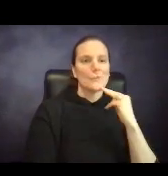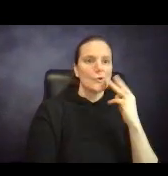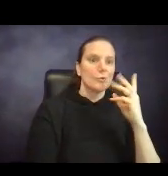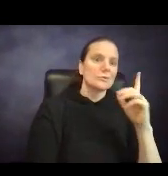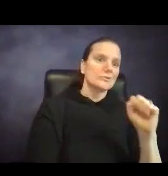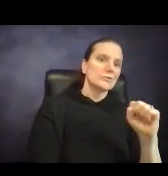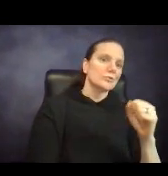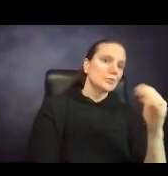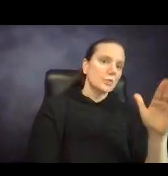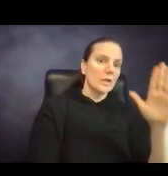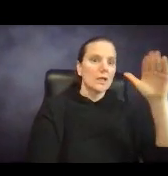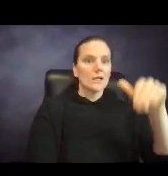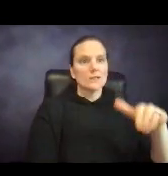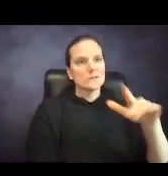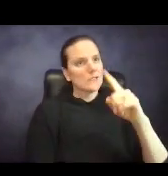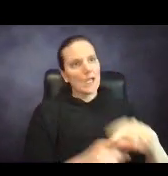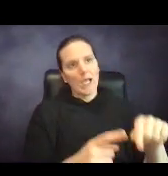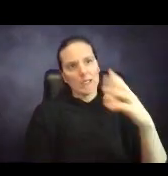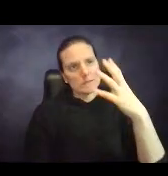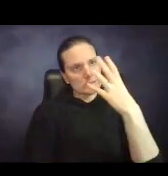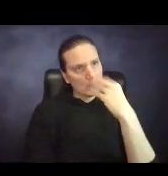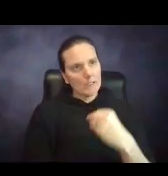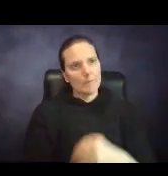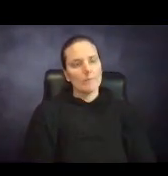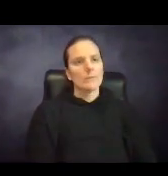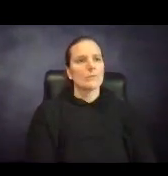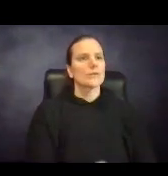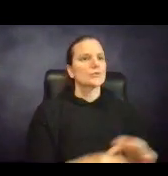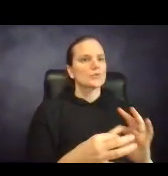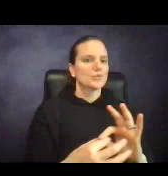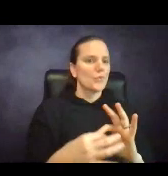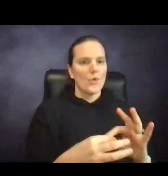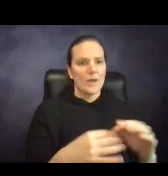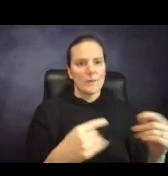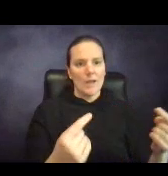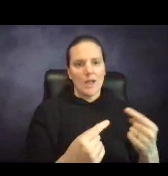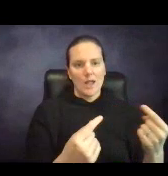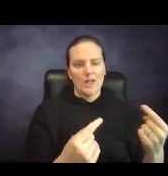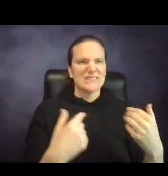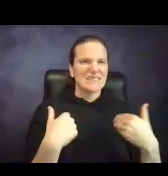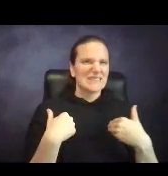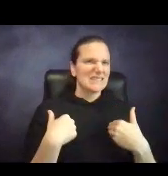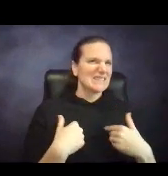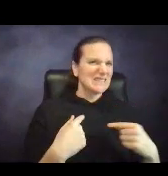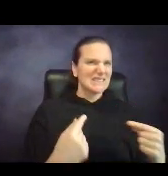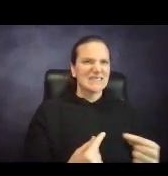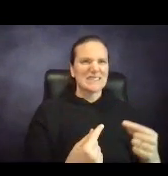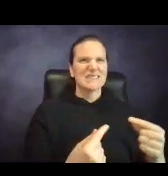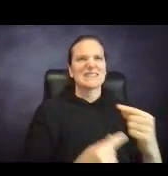definitely cognitive changes, joint pain. So chronic musculoskeletal pain especially that starts ticking up in your forties could be due